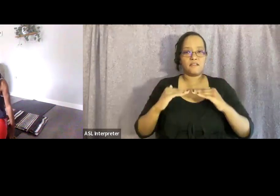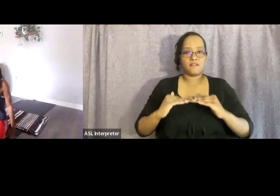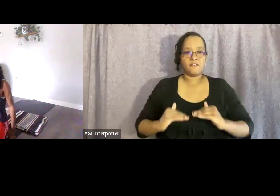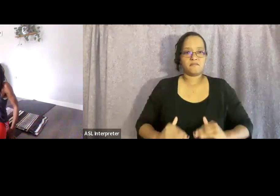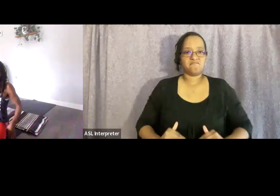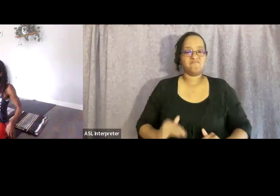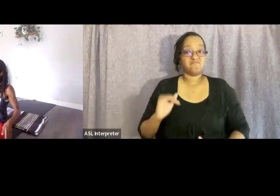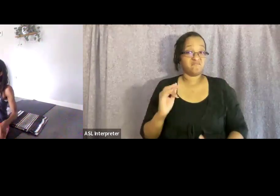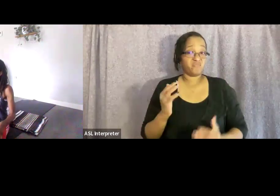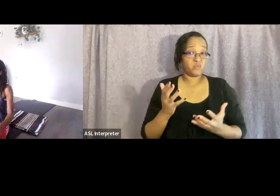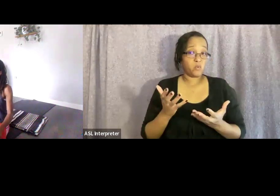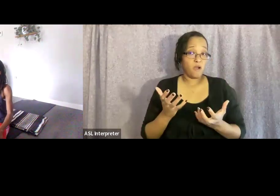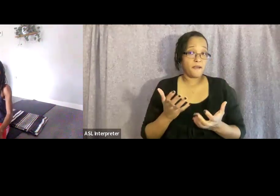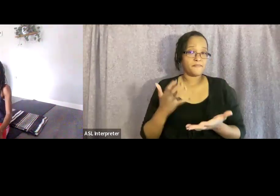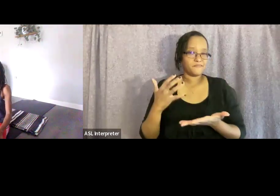Let's take one breath here.